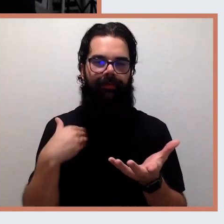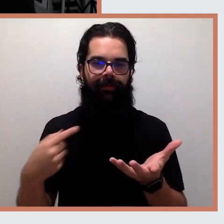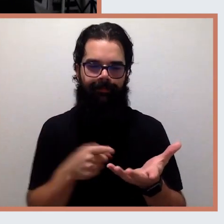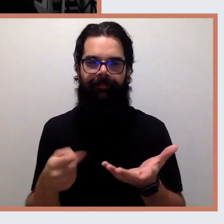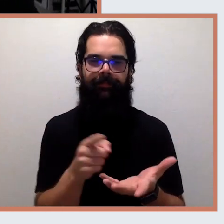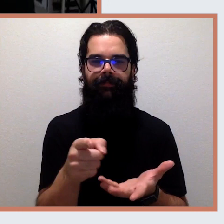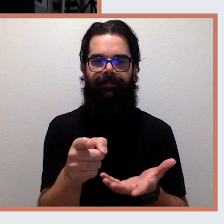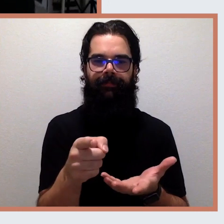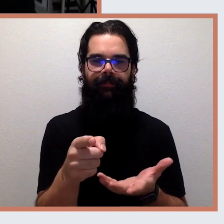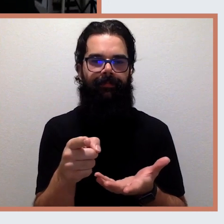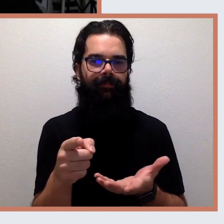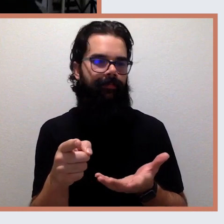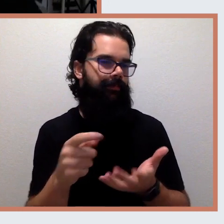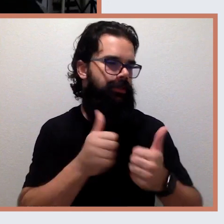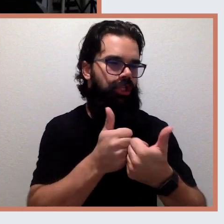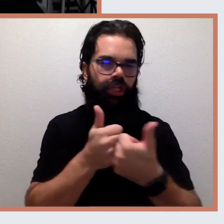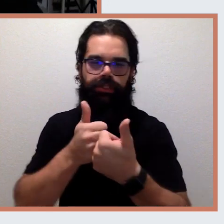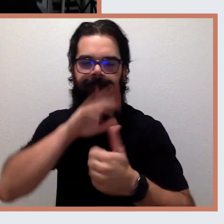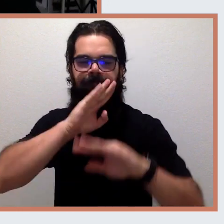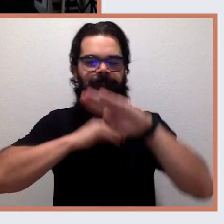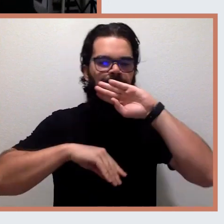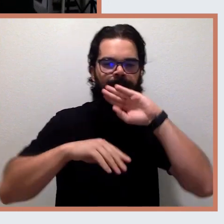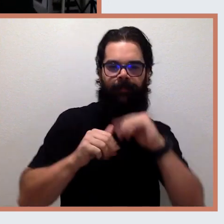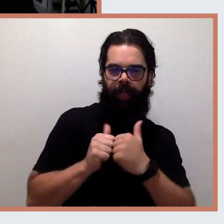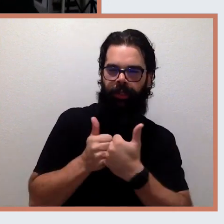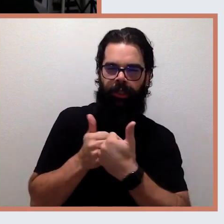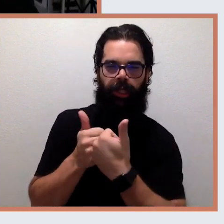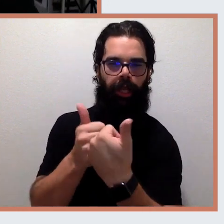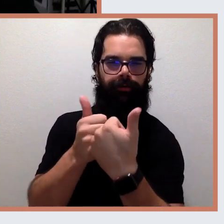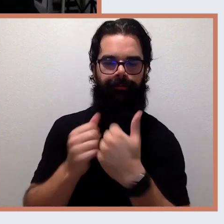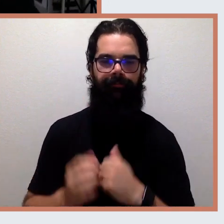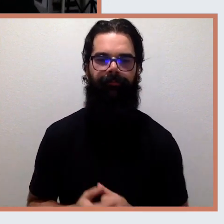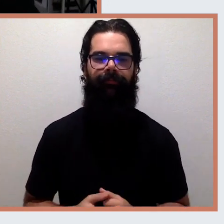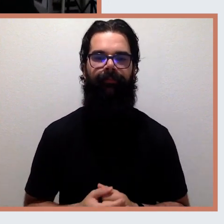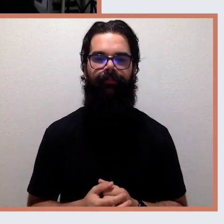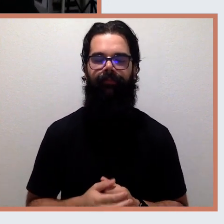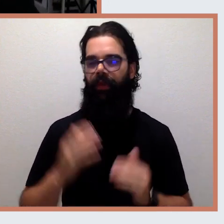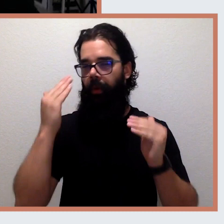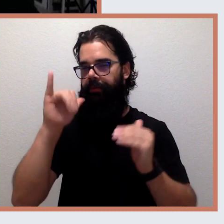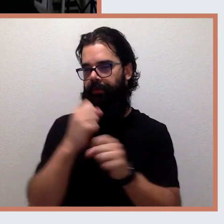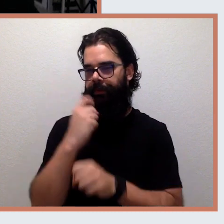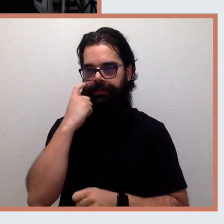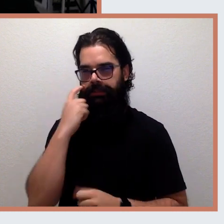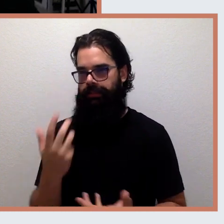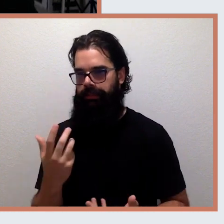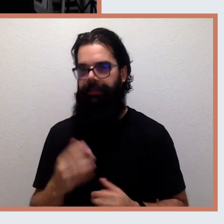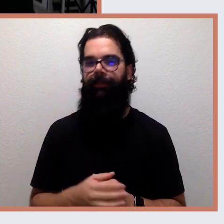I think if you can blend both those, there's a way. There's always a way, it's just a matter of finding which route, and it's definitely challenging, you know,